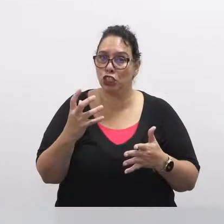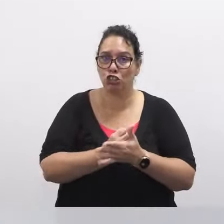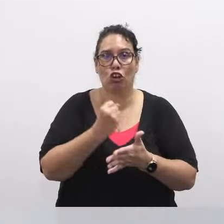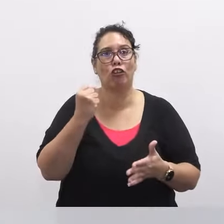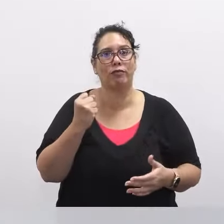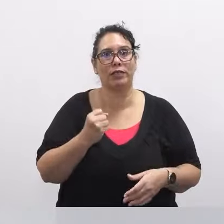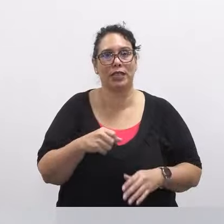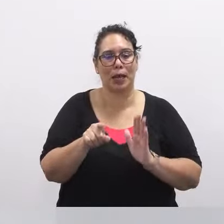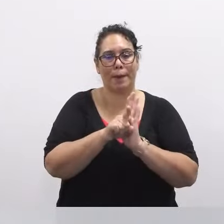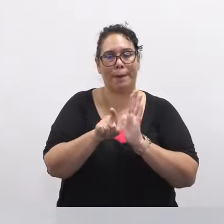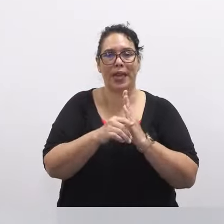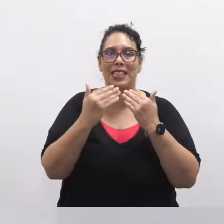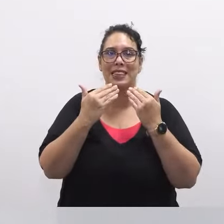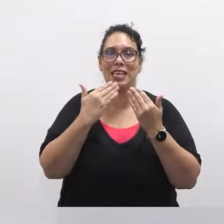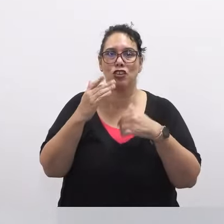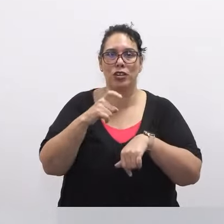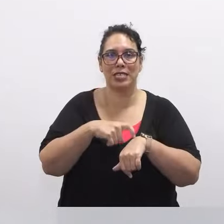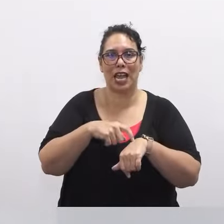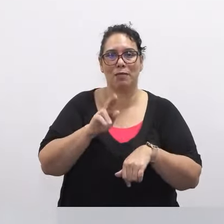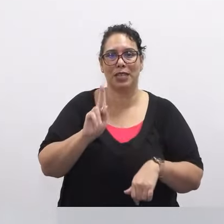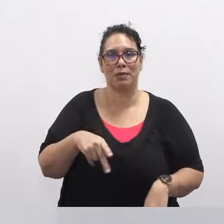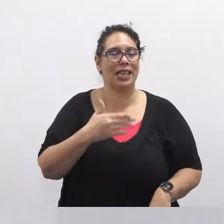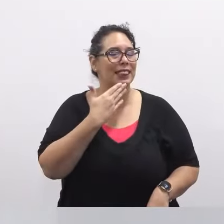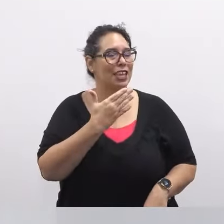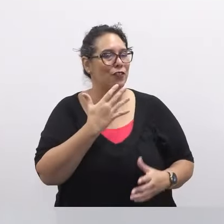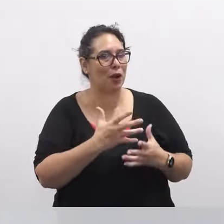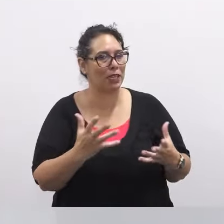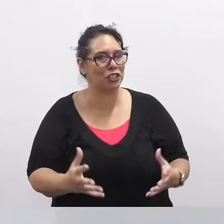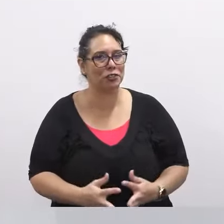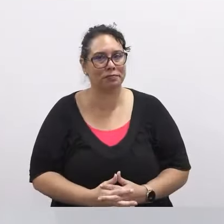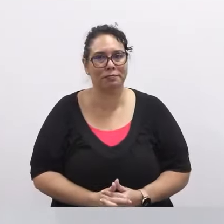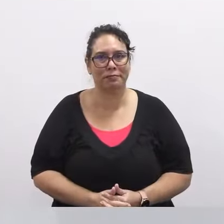Thank you your time is up, but thank you. - Again, thank very much.